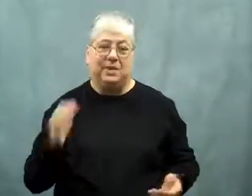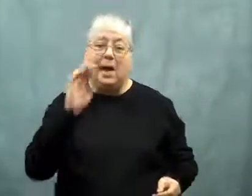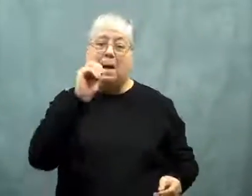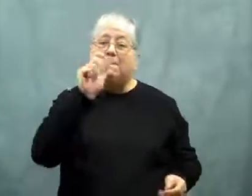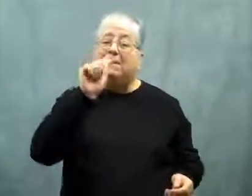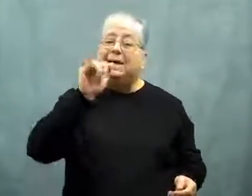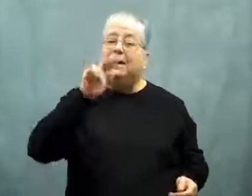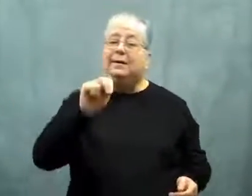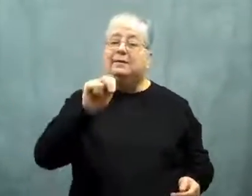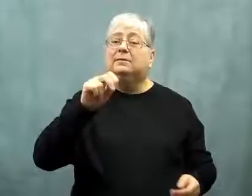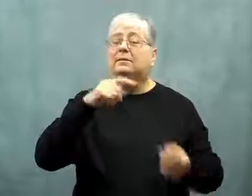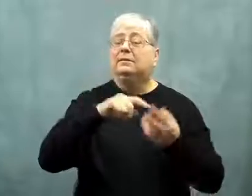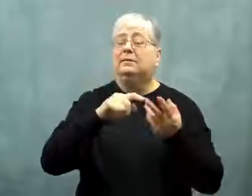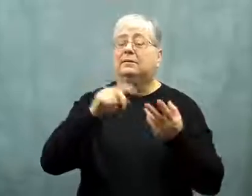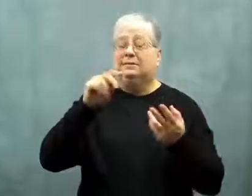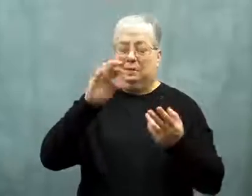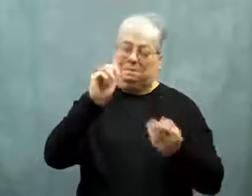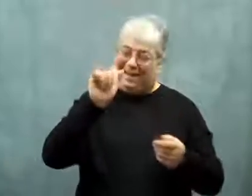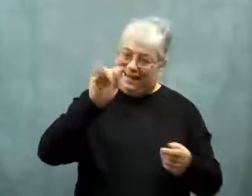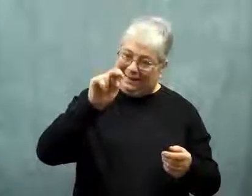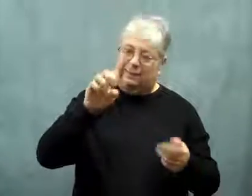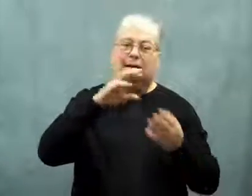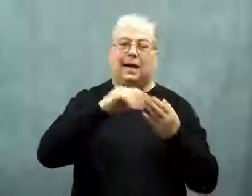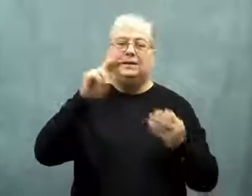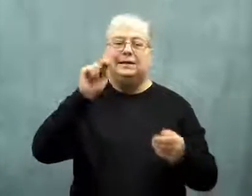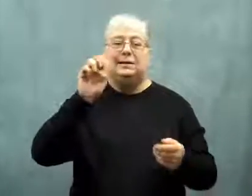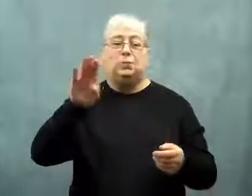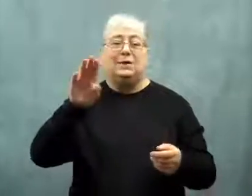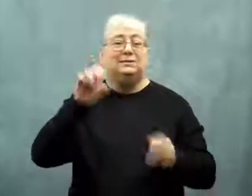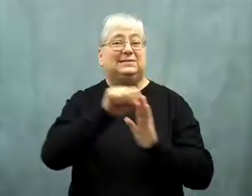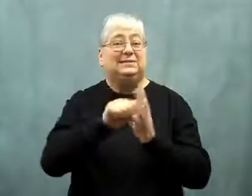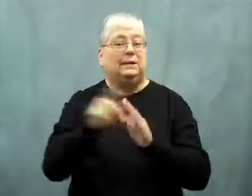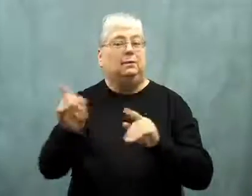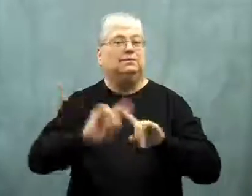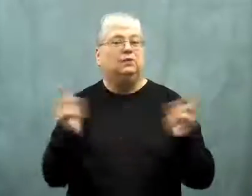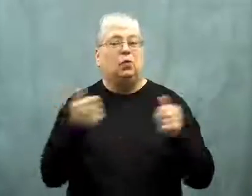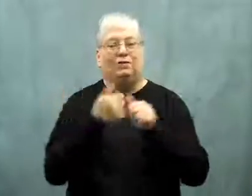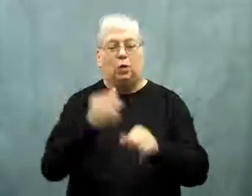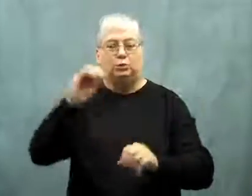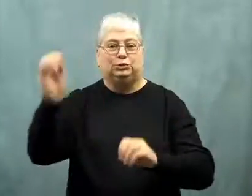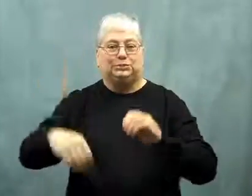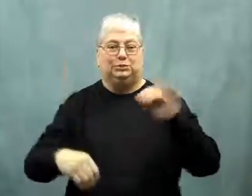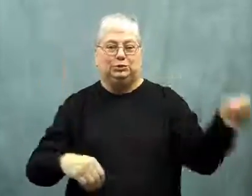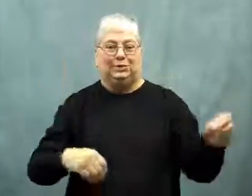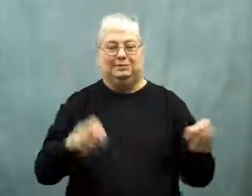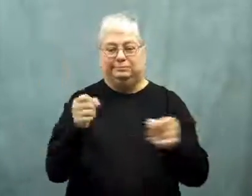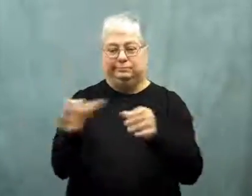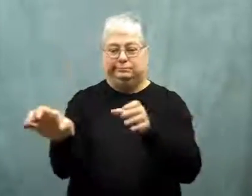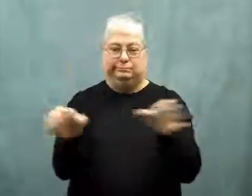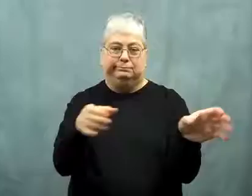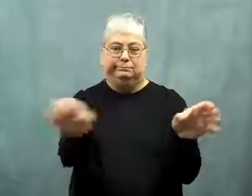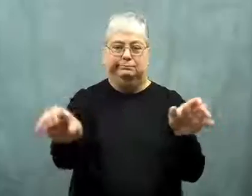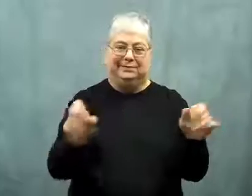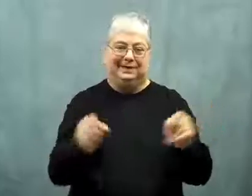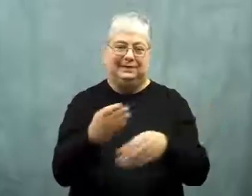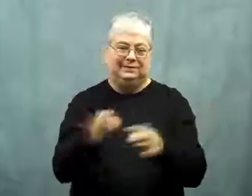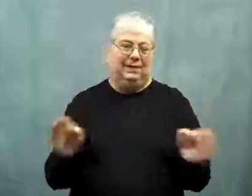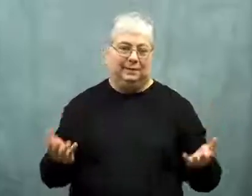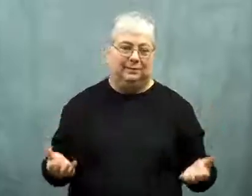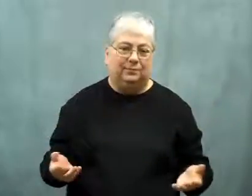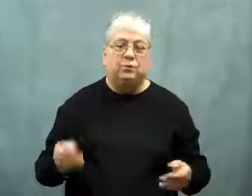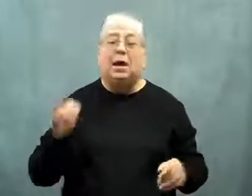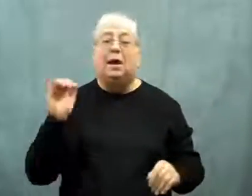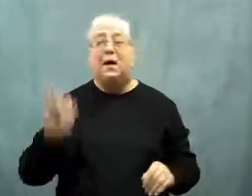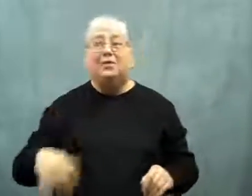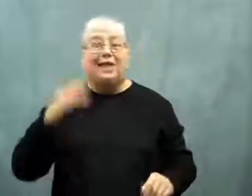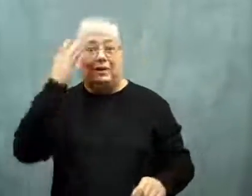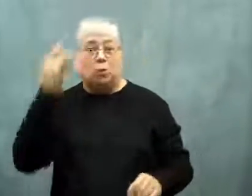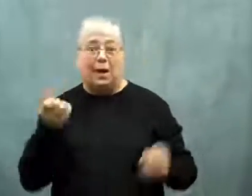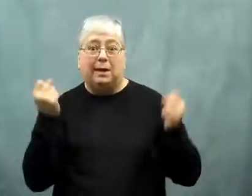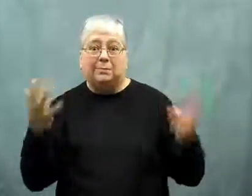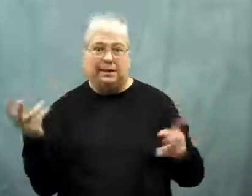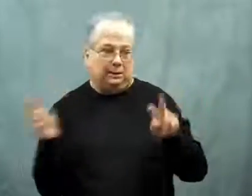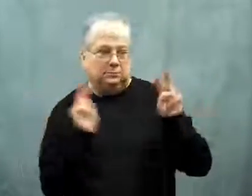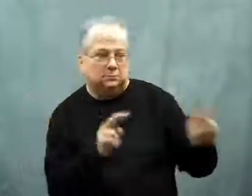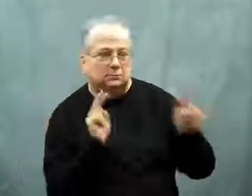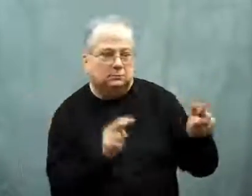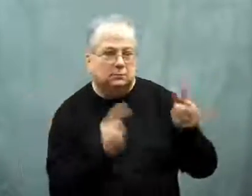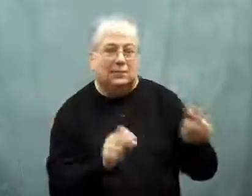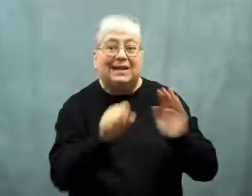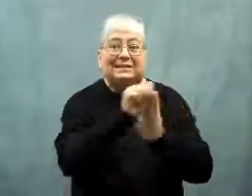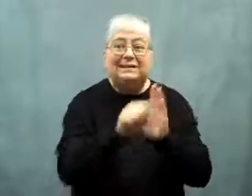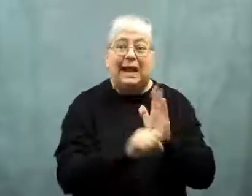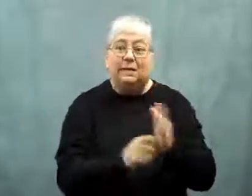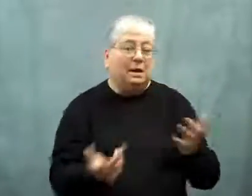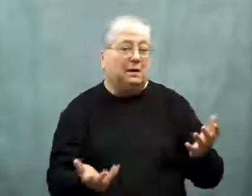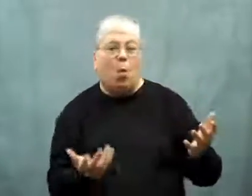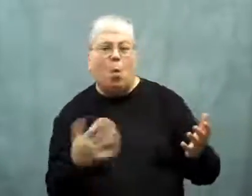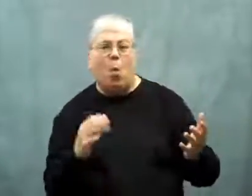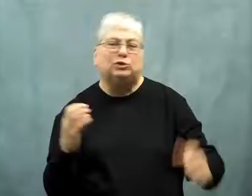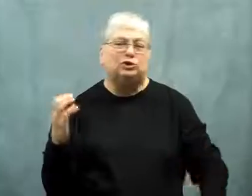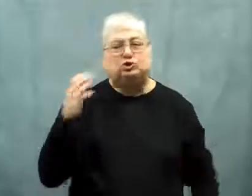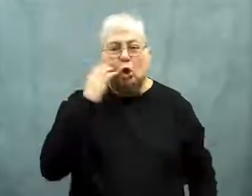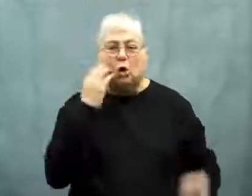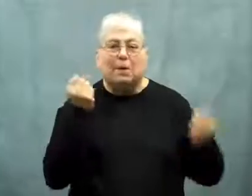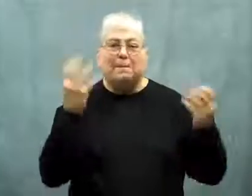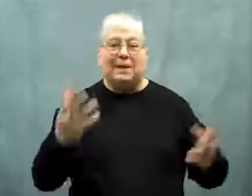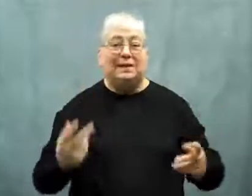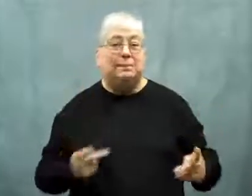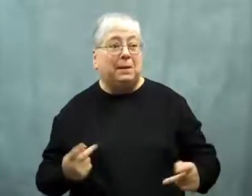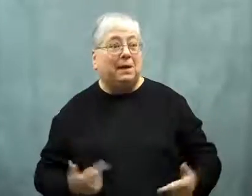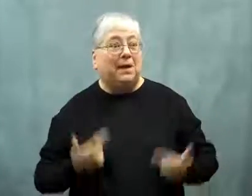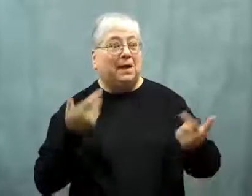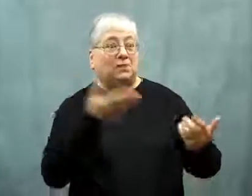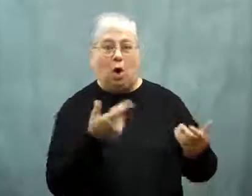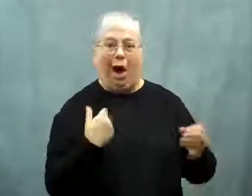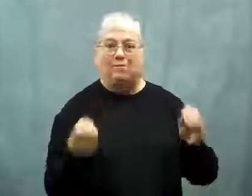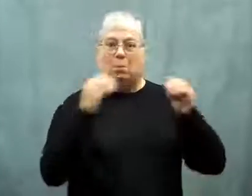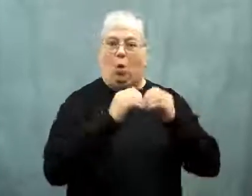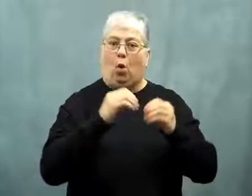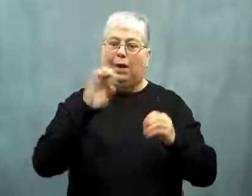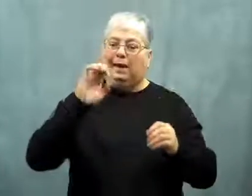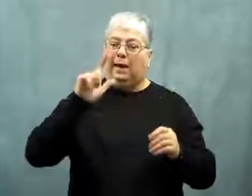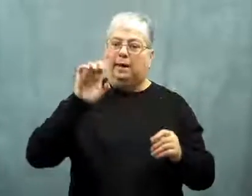Maine and Nebraska don't do that, they go by percentages and split the electors up.